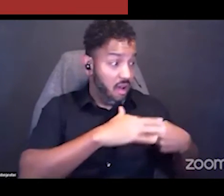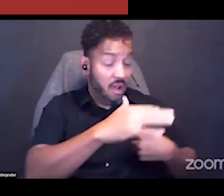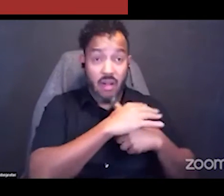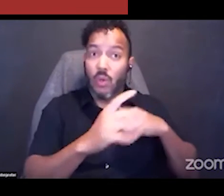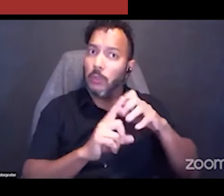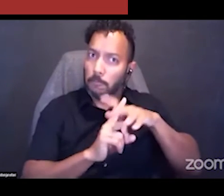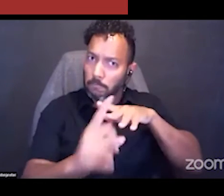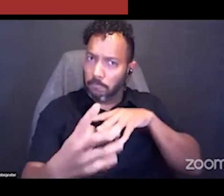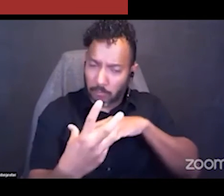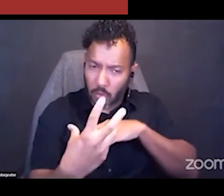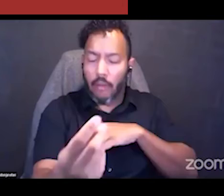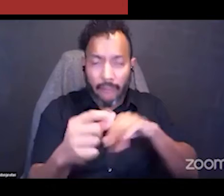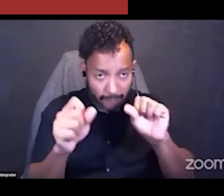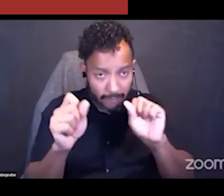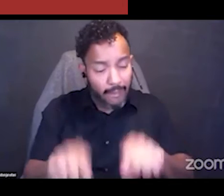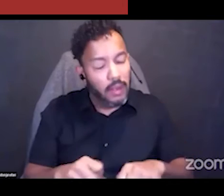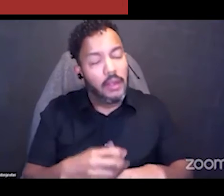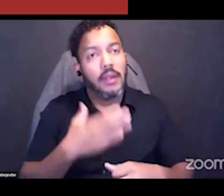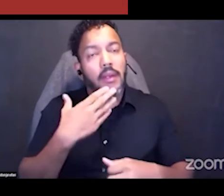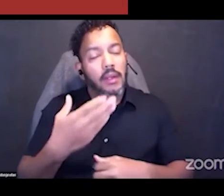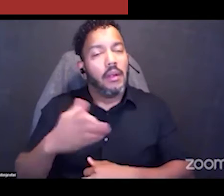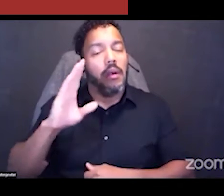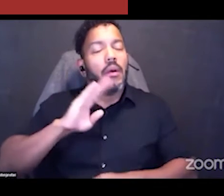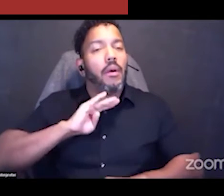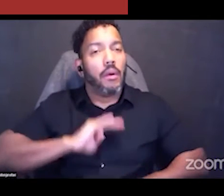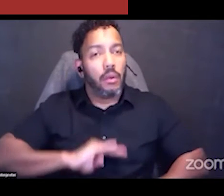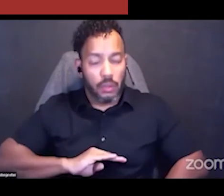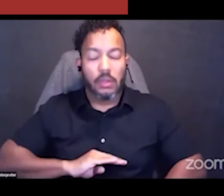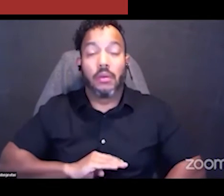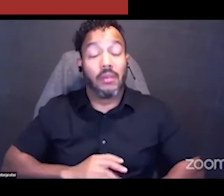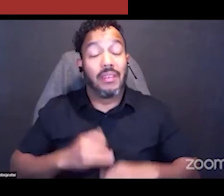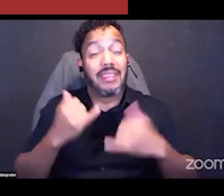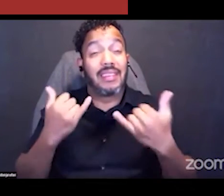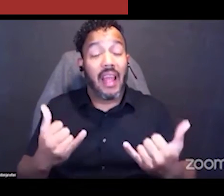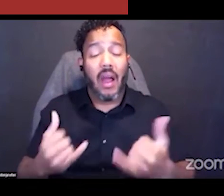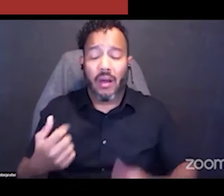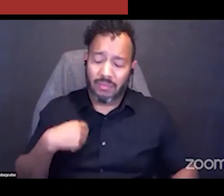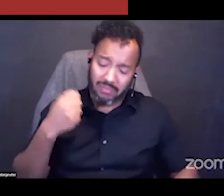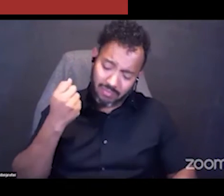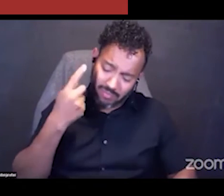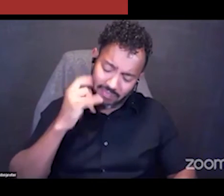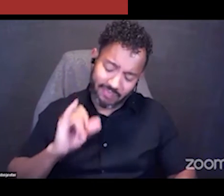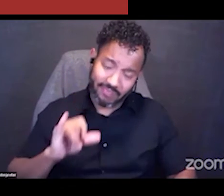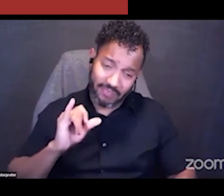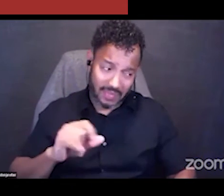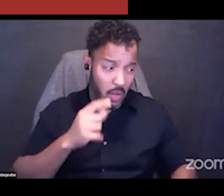ever been a better reminder to me about the bitter reality that we are suffering at the